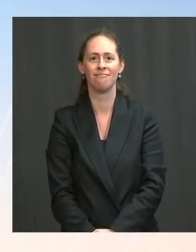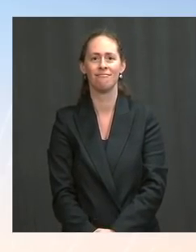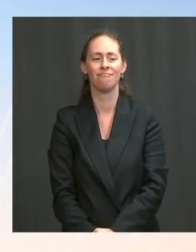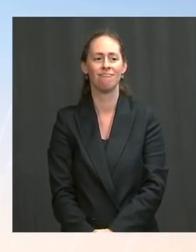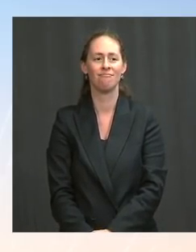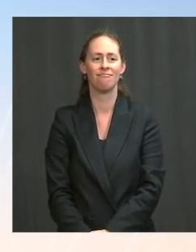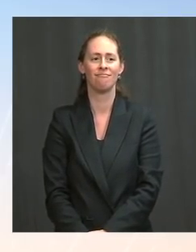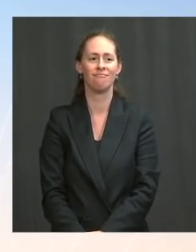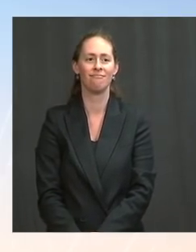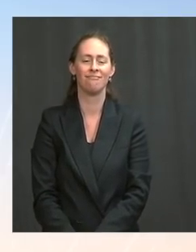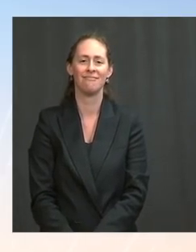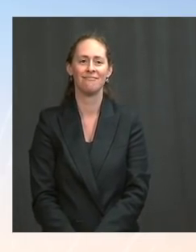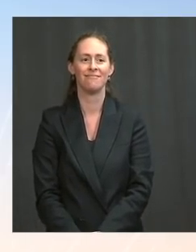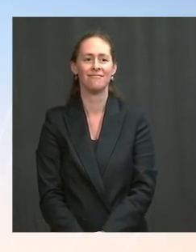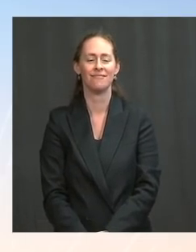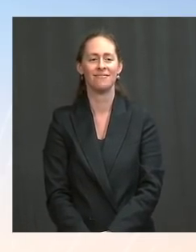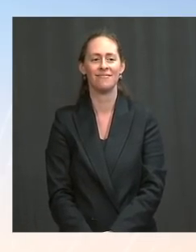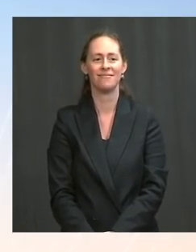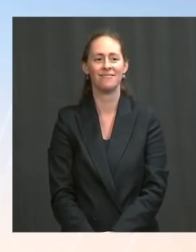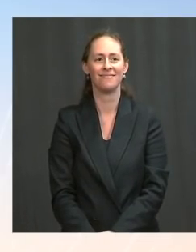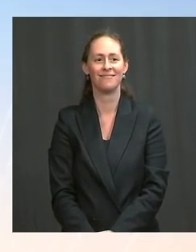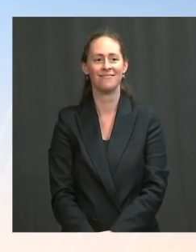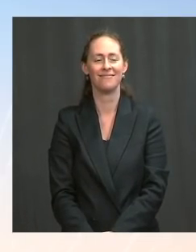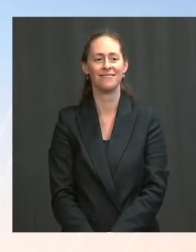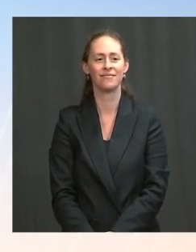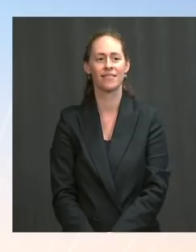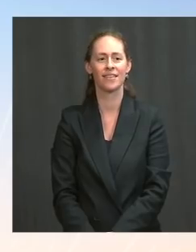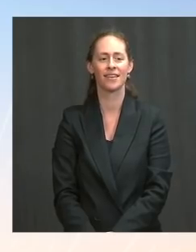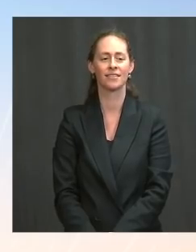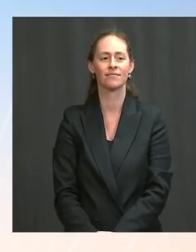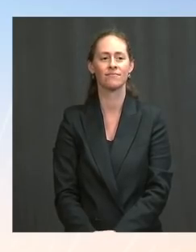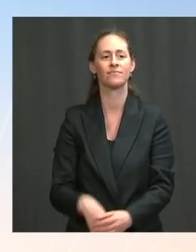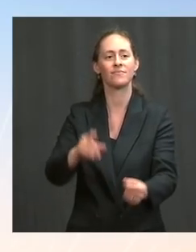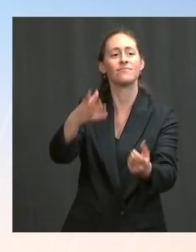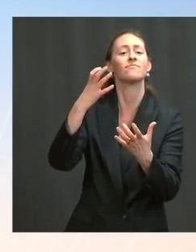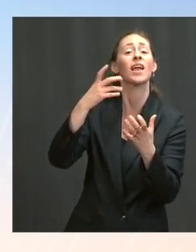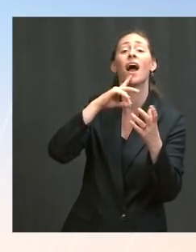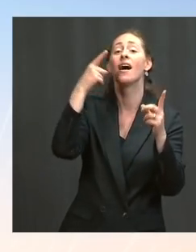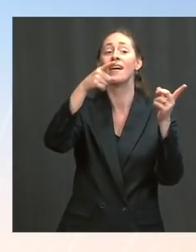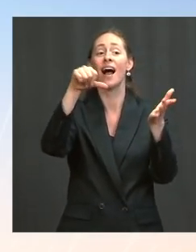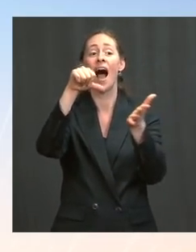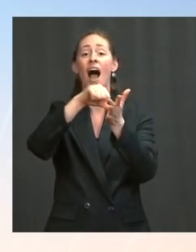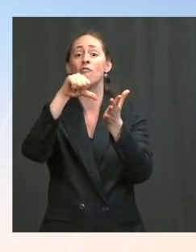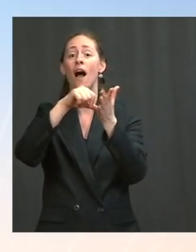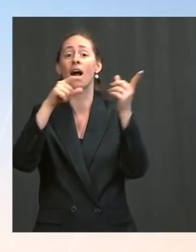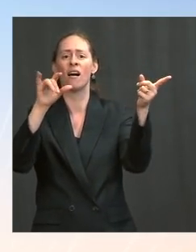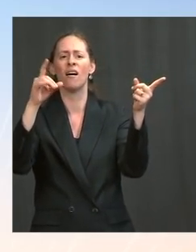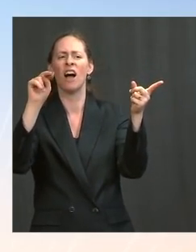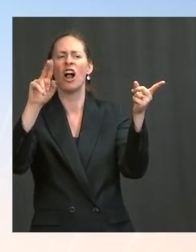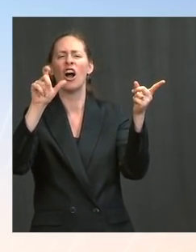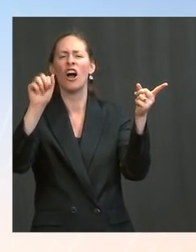certainly we want to look to build the Iran deal beyond what it was in the past. We've been very clear about that,